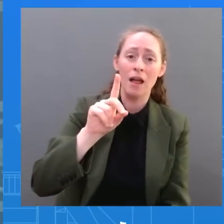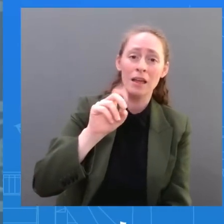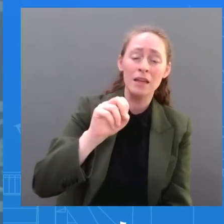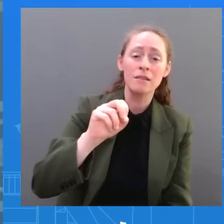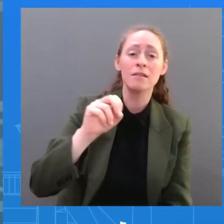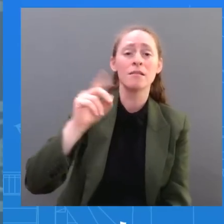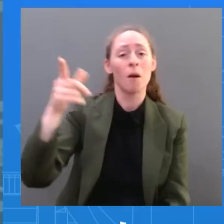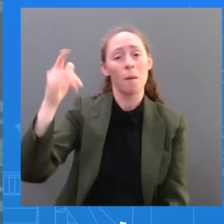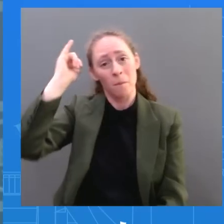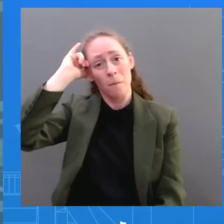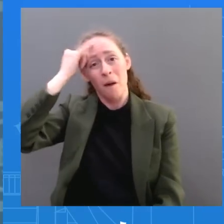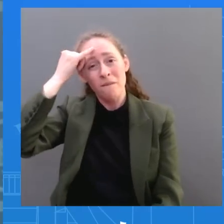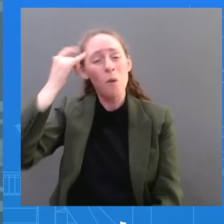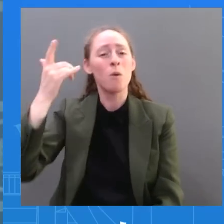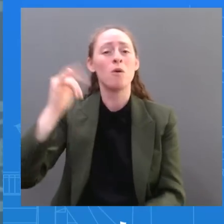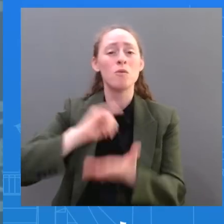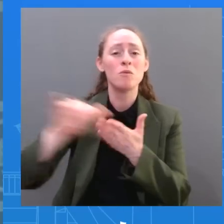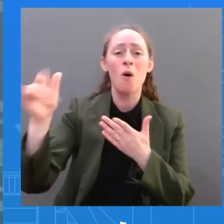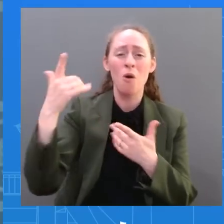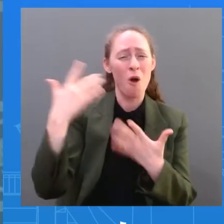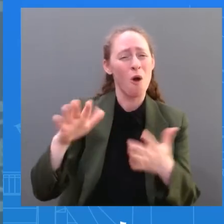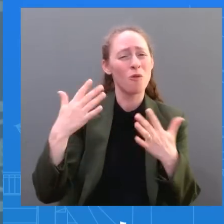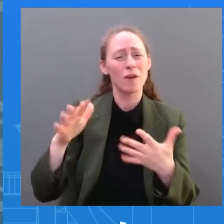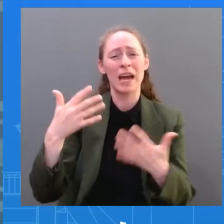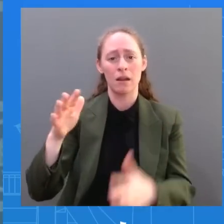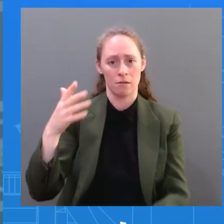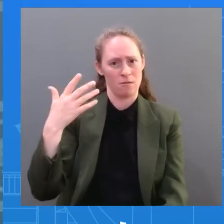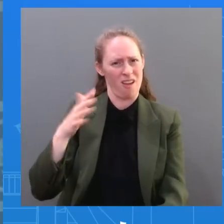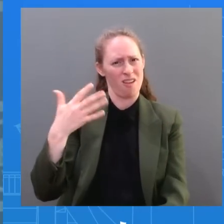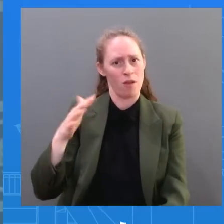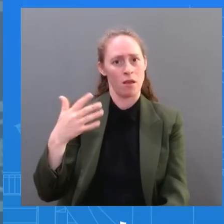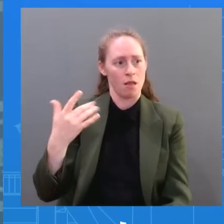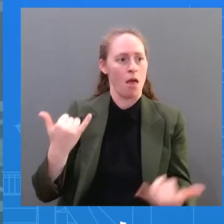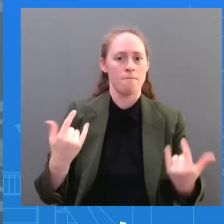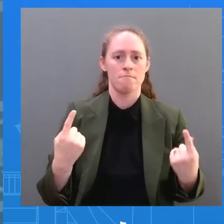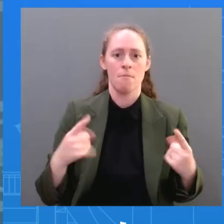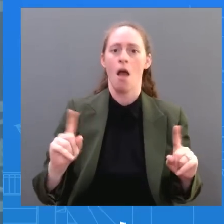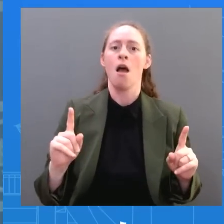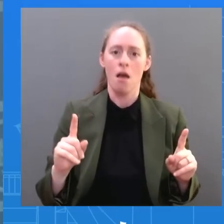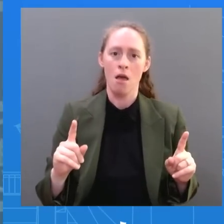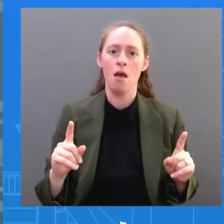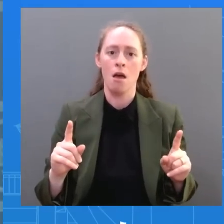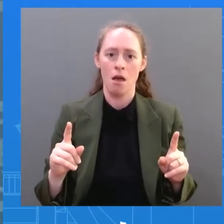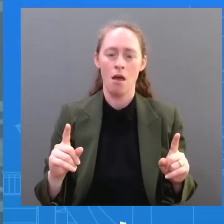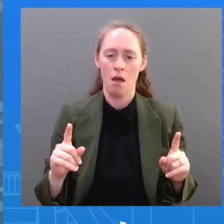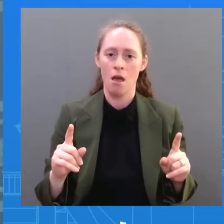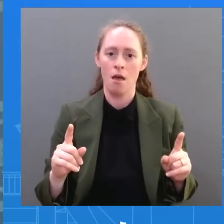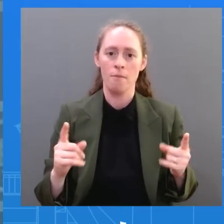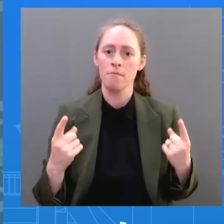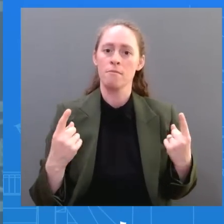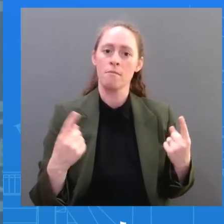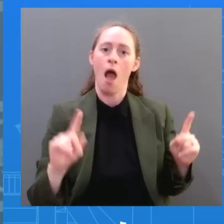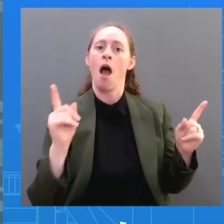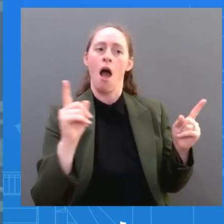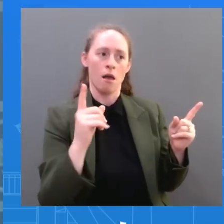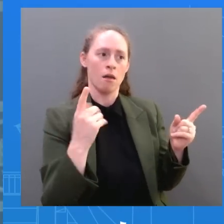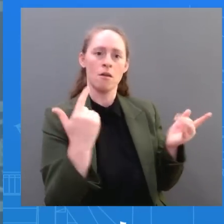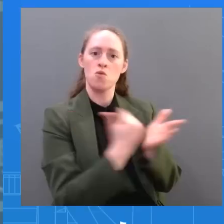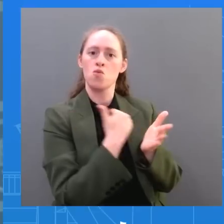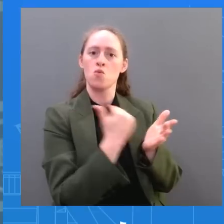a bipartisan gun reform piece of legislation, which is something that has -- we have not seen in 30 years.